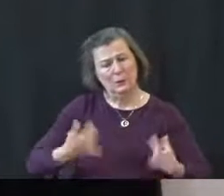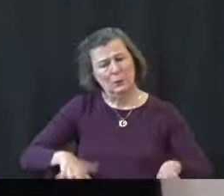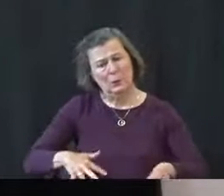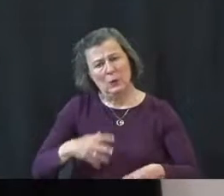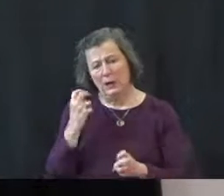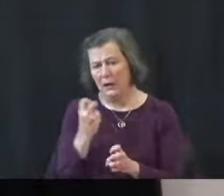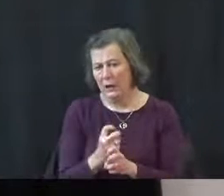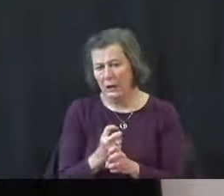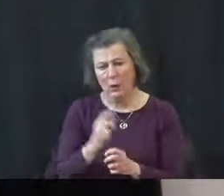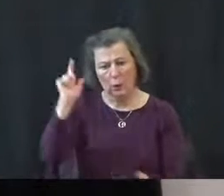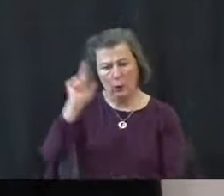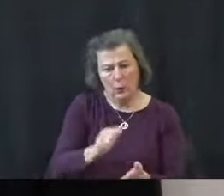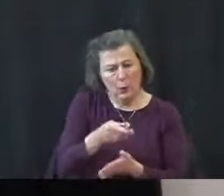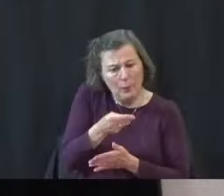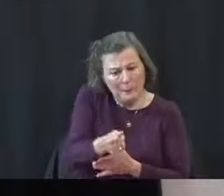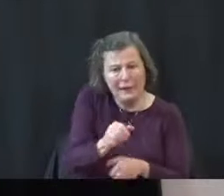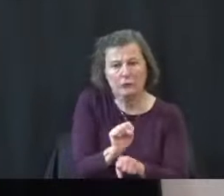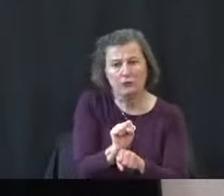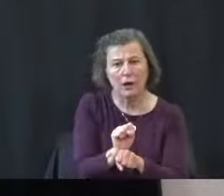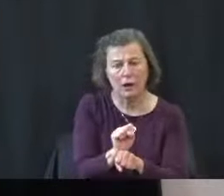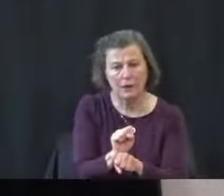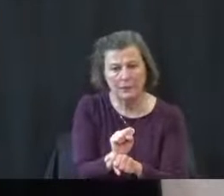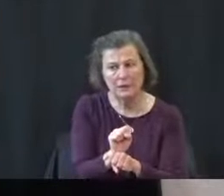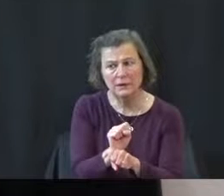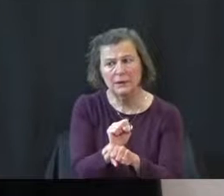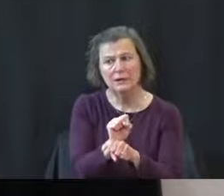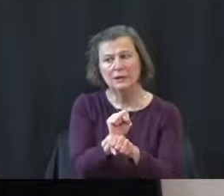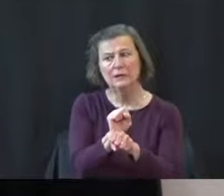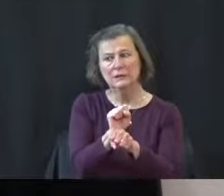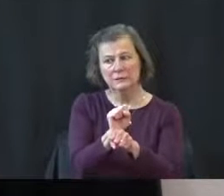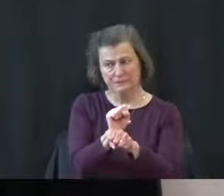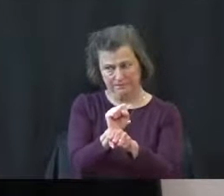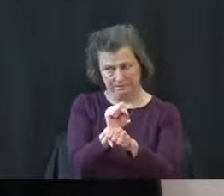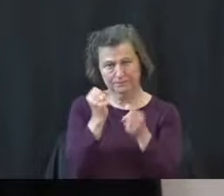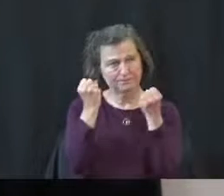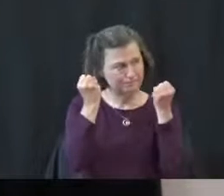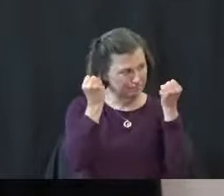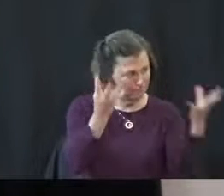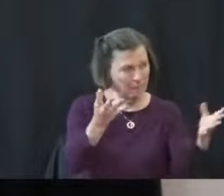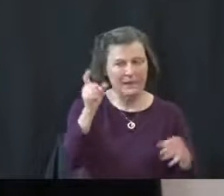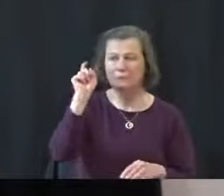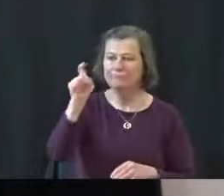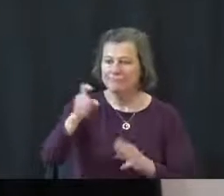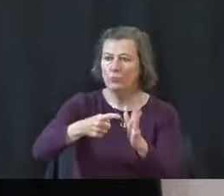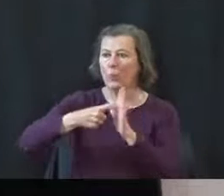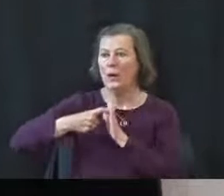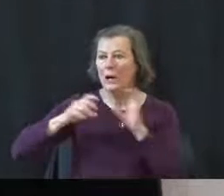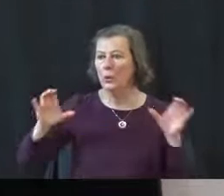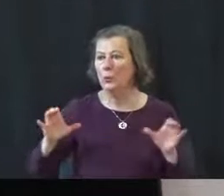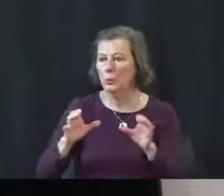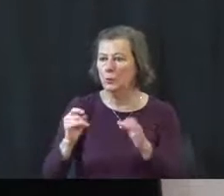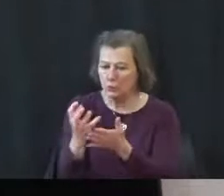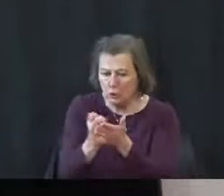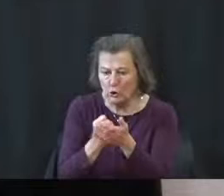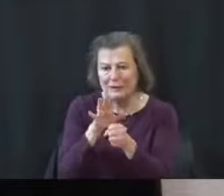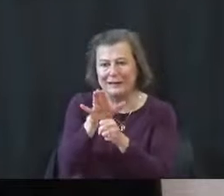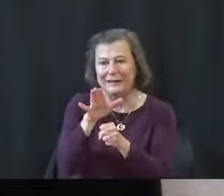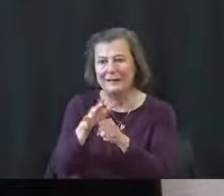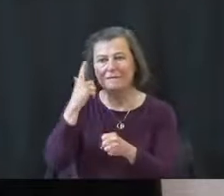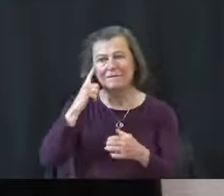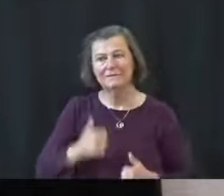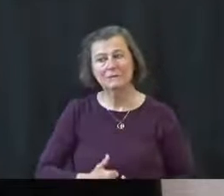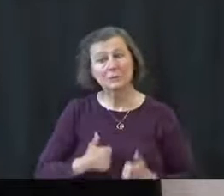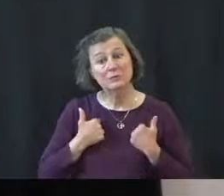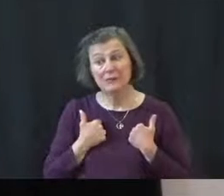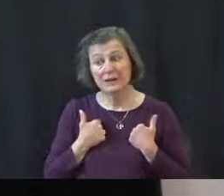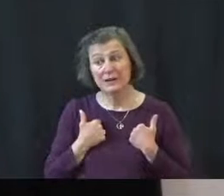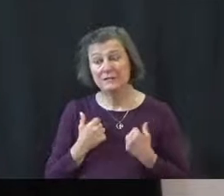low-paying jobs so many people have to do to earn enough to survive.